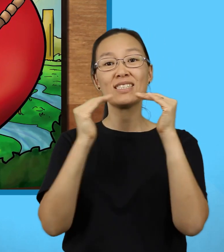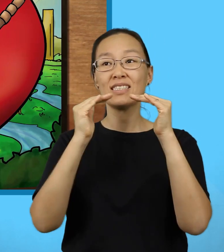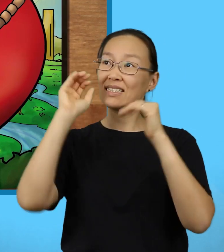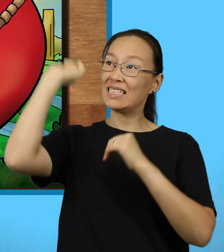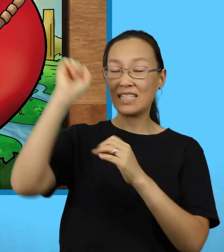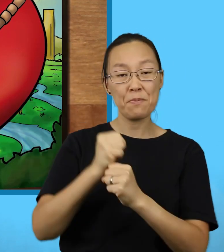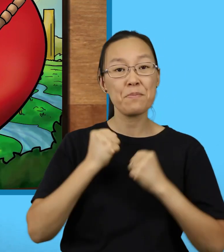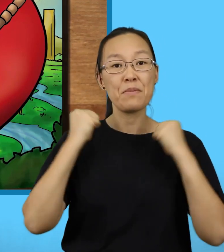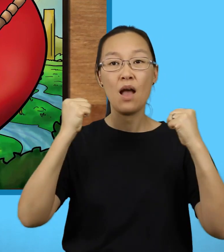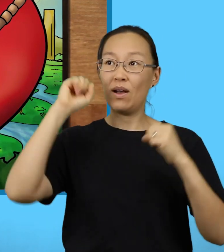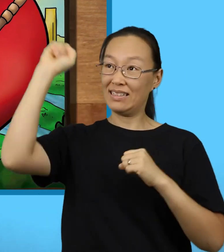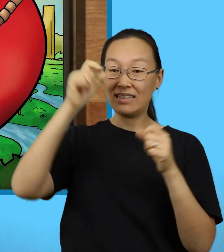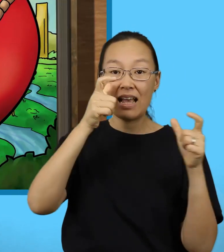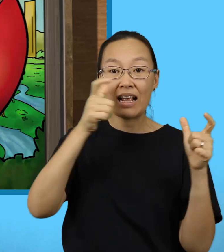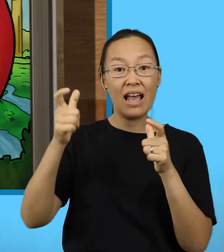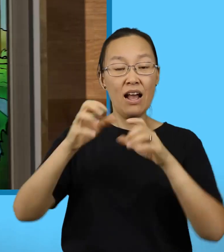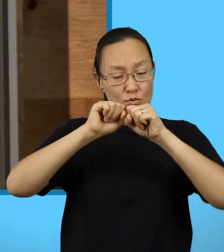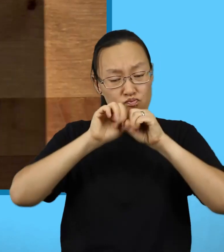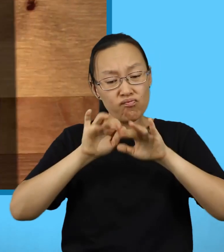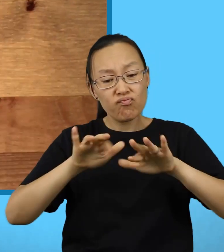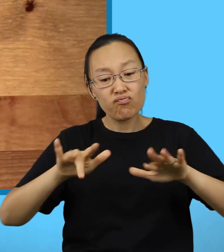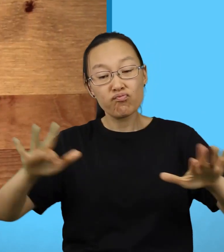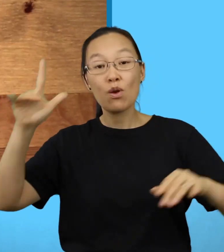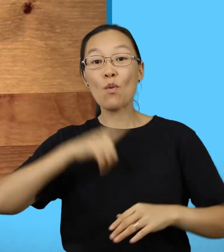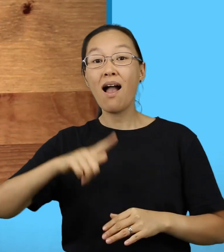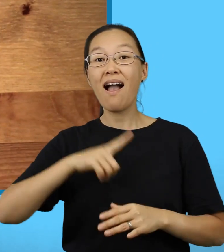will forever be known because God is all fair.